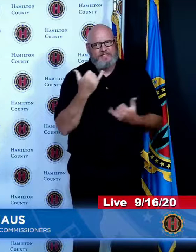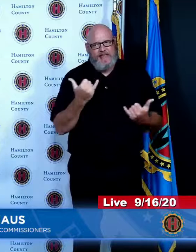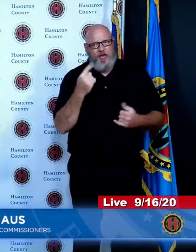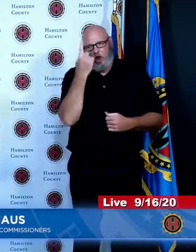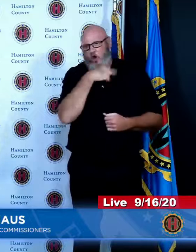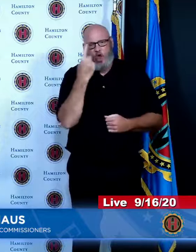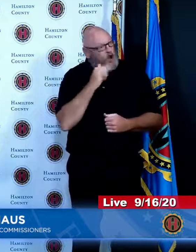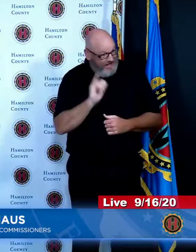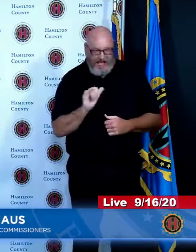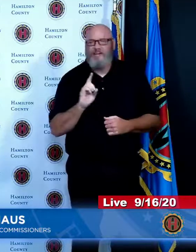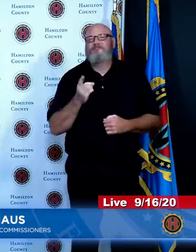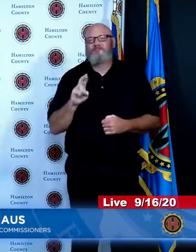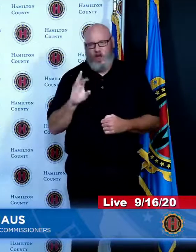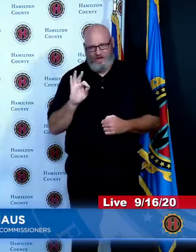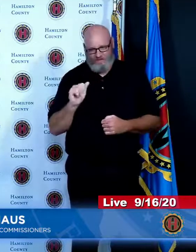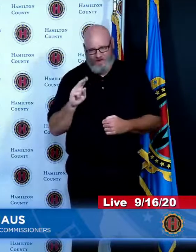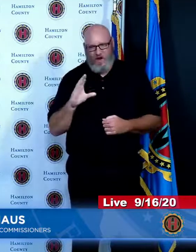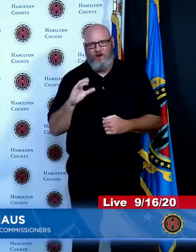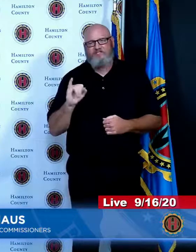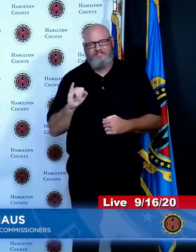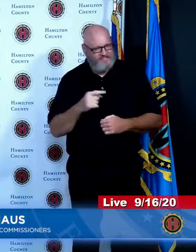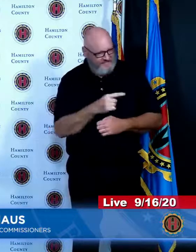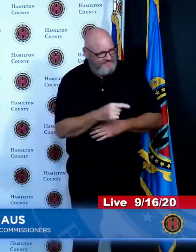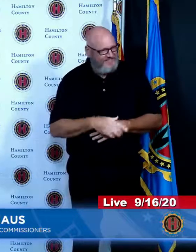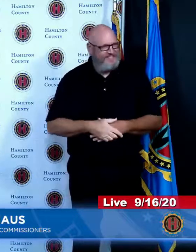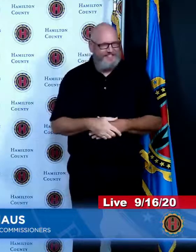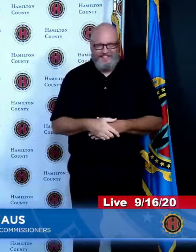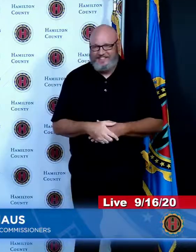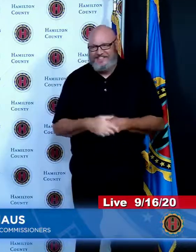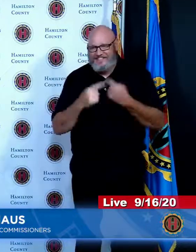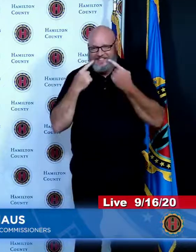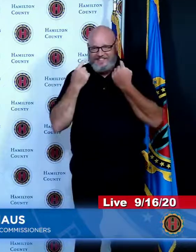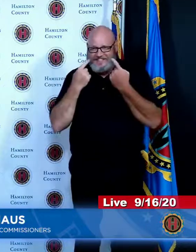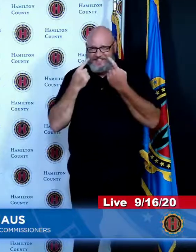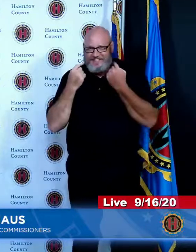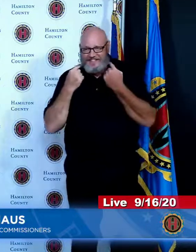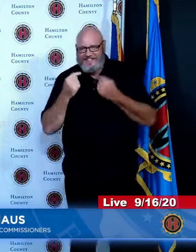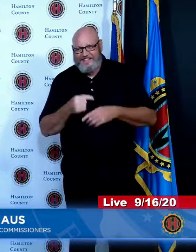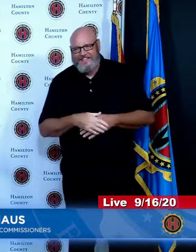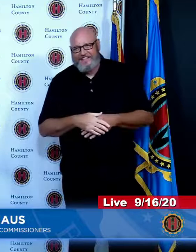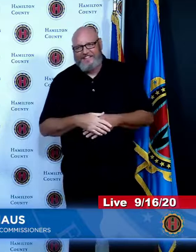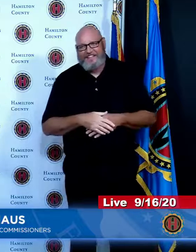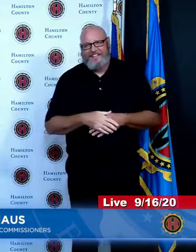but we really really appreciate your work to give him our regards if you talk to him again so next we're going to have Nick